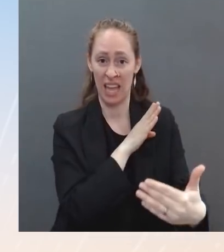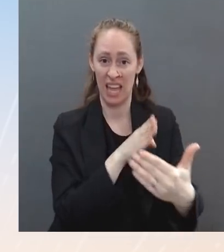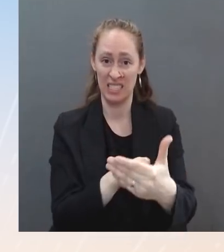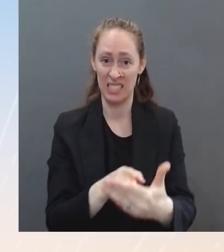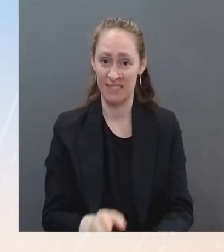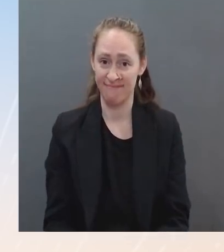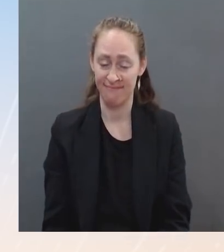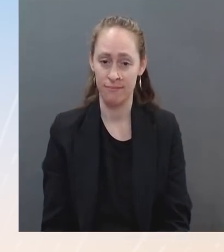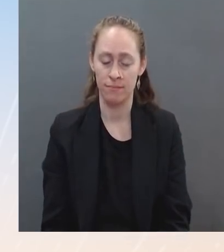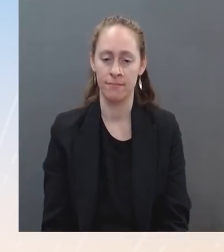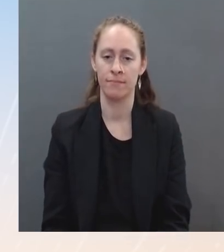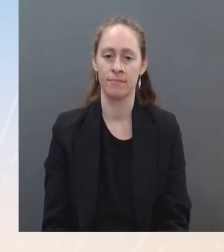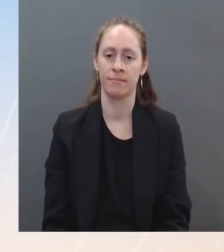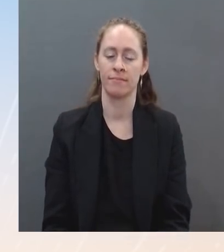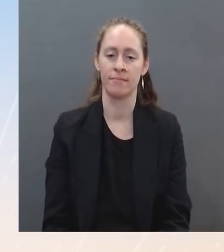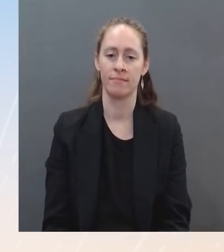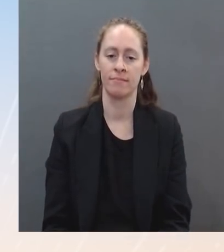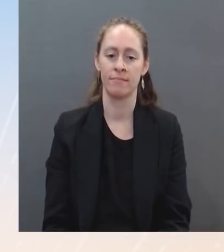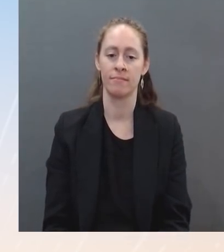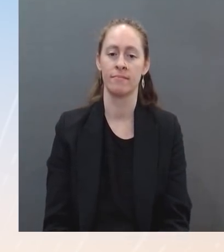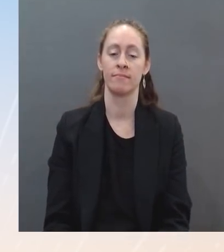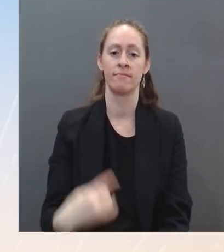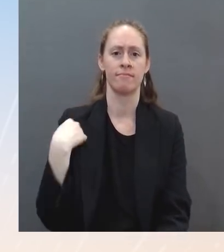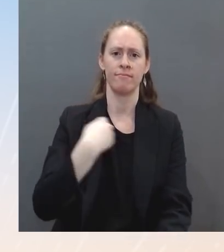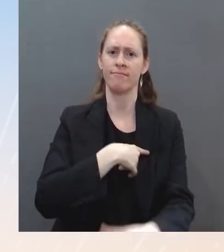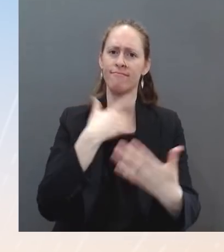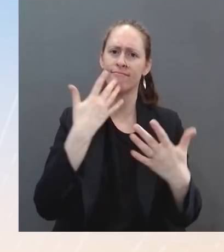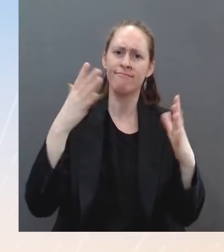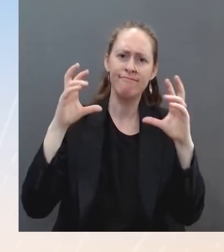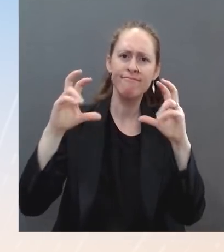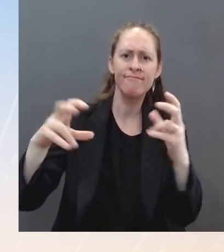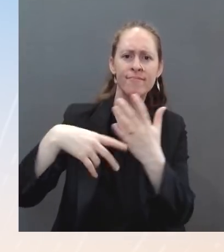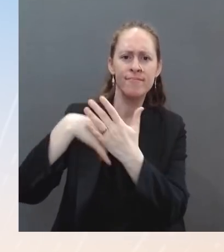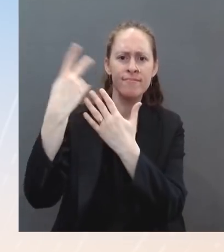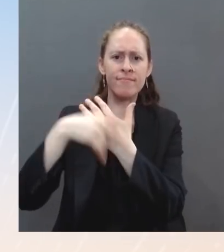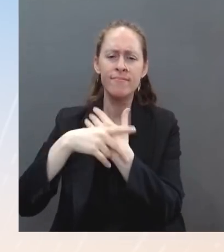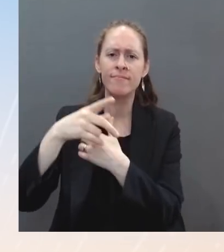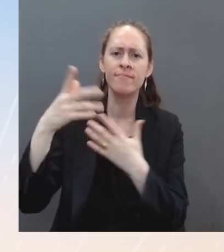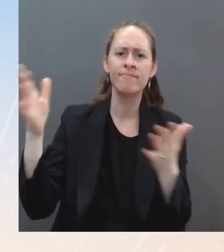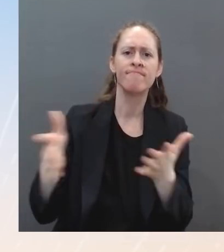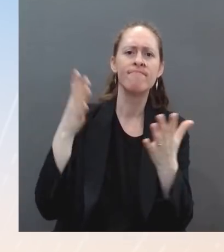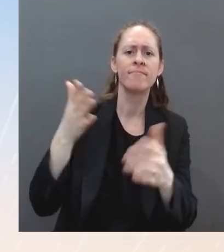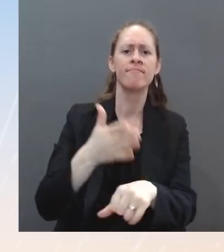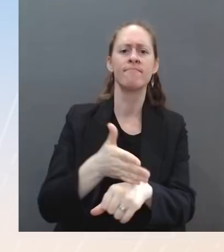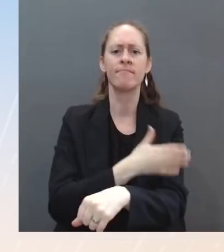including tens of millions for programs that specifically address youth mental health. For instance, schools across the country